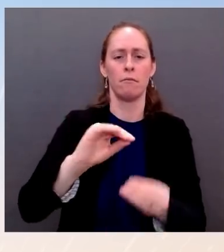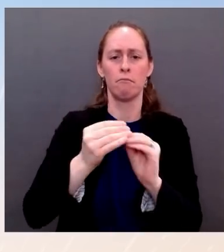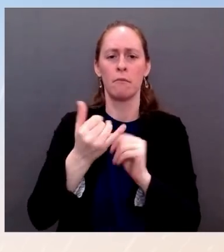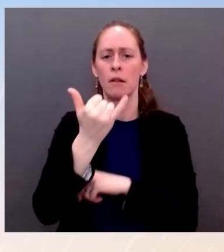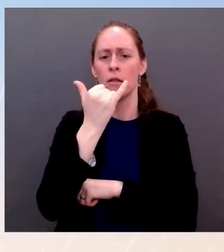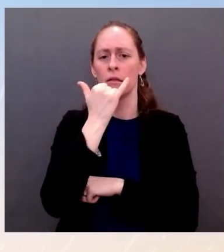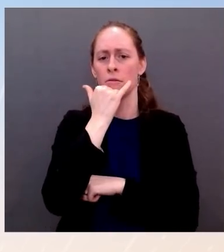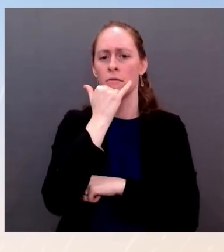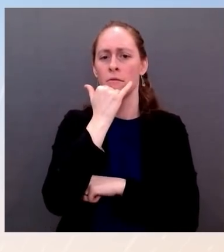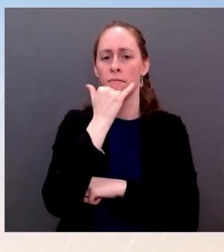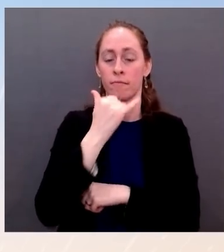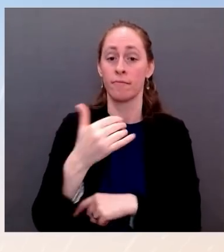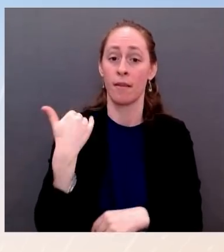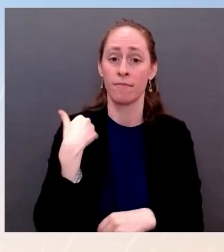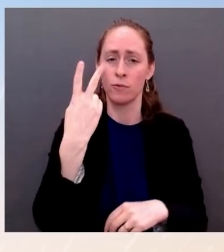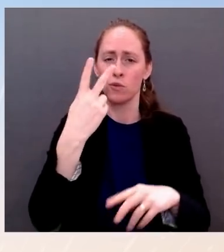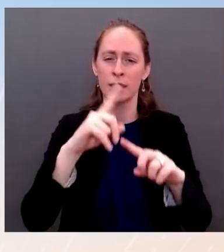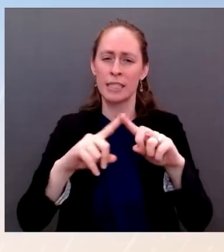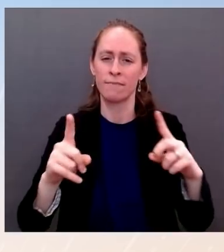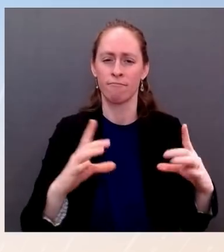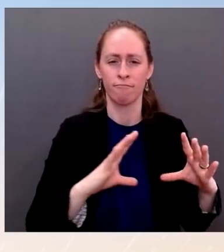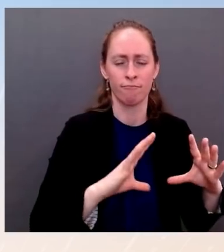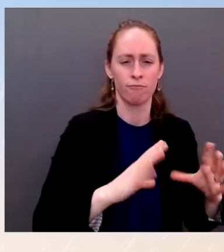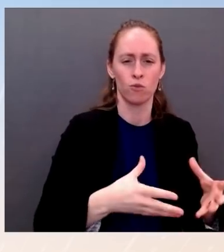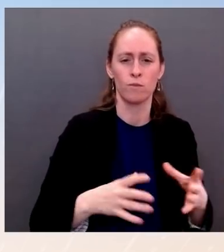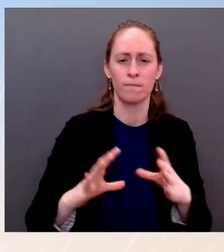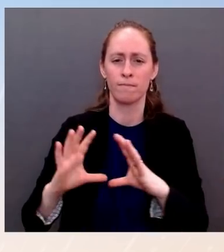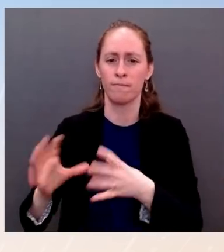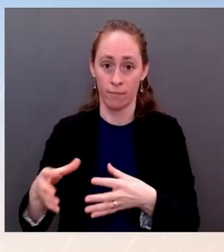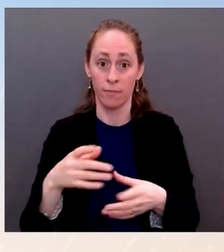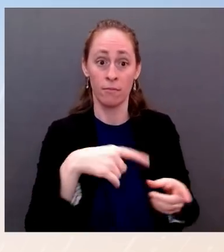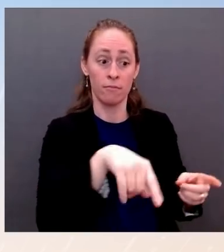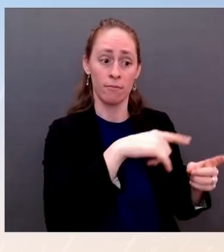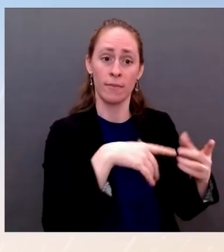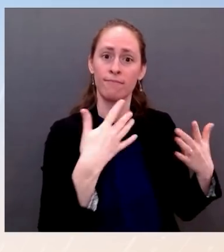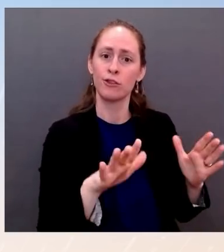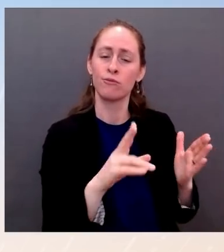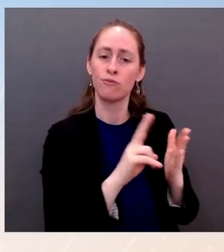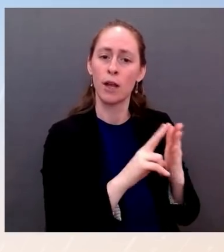In the first category, obviously, they have a number, although some of those folks have already left and didn't deregister.